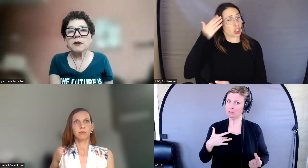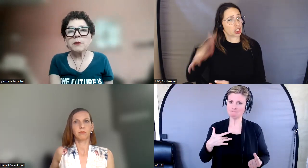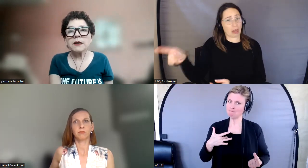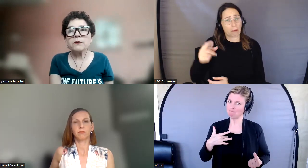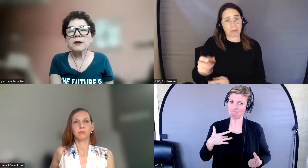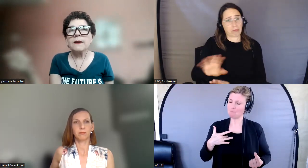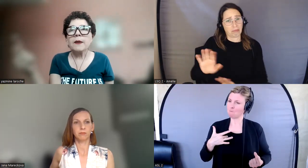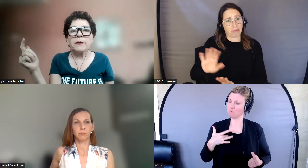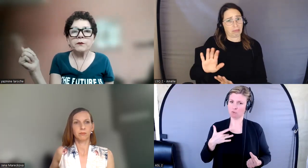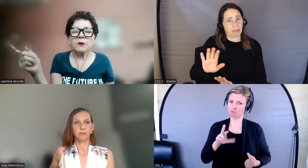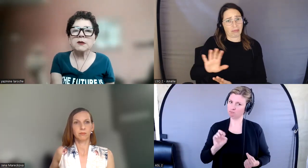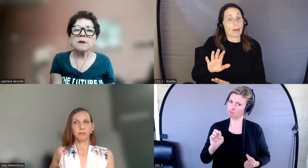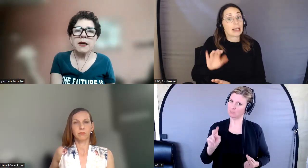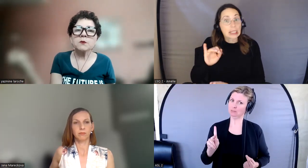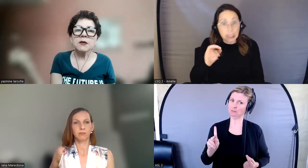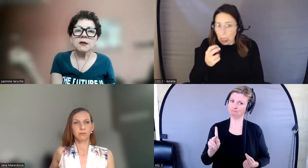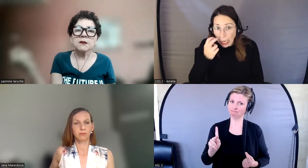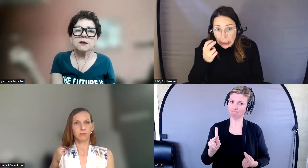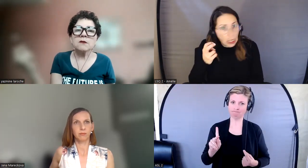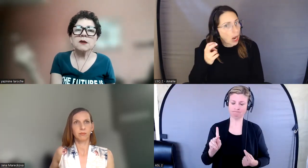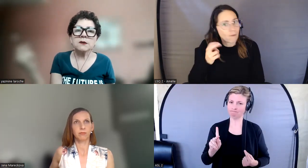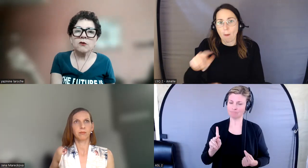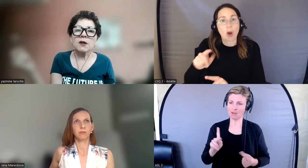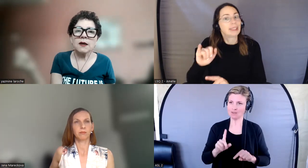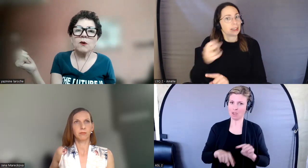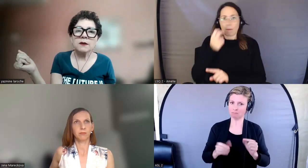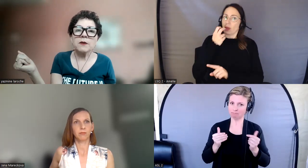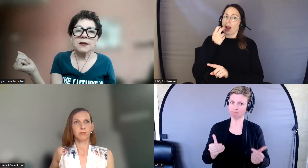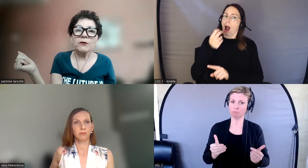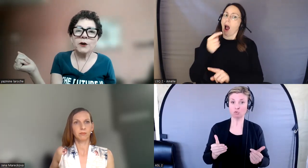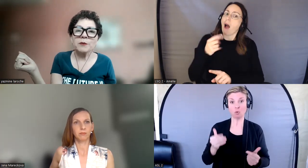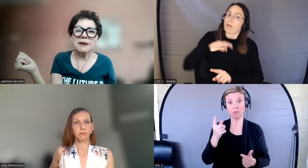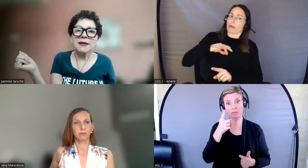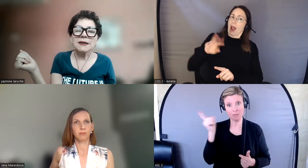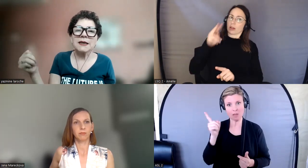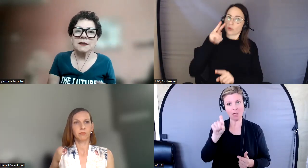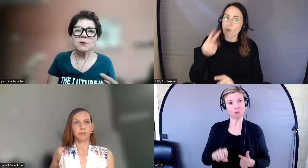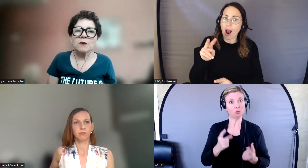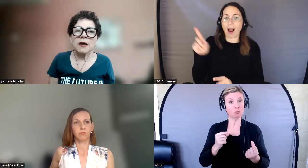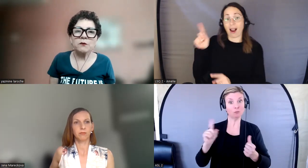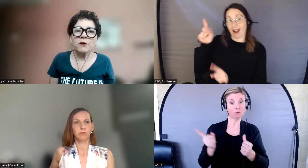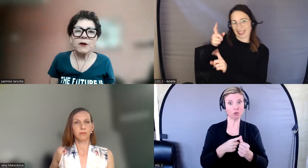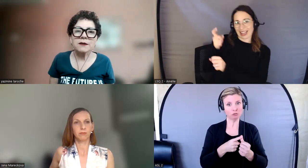be a benefit but the first thing that management needs to do is to create that welcome main environment that gets rid of that Fear Factor